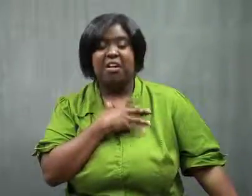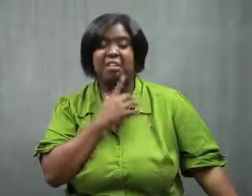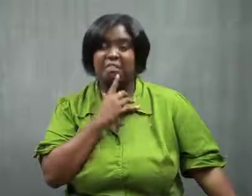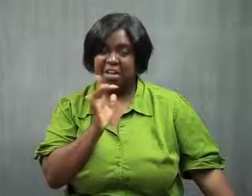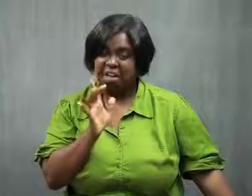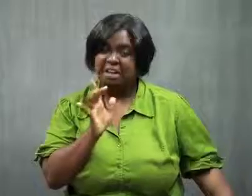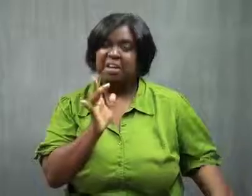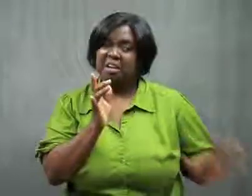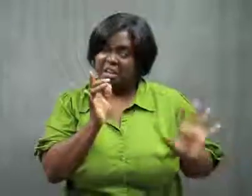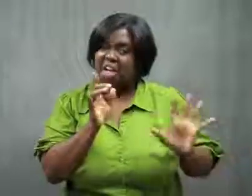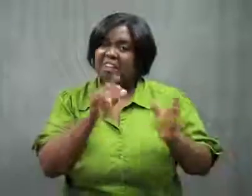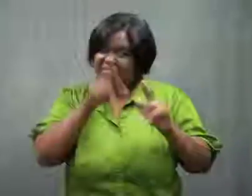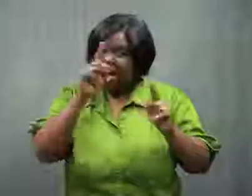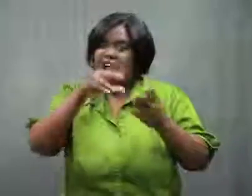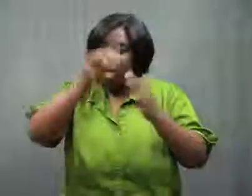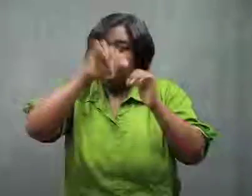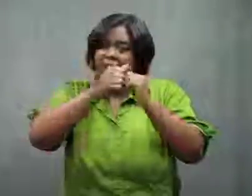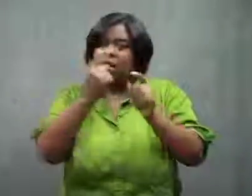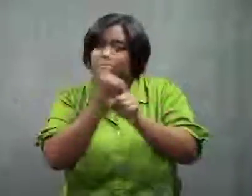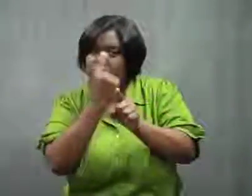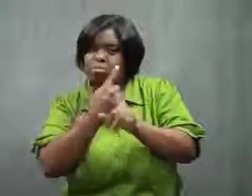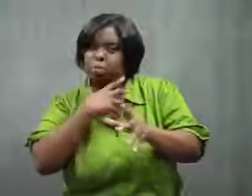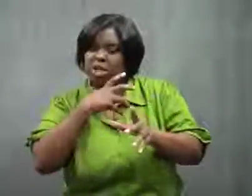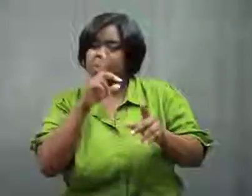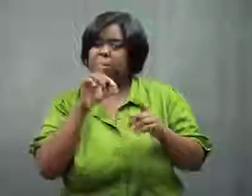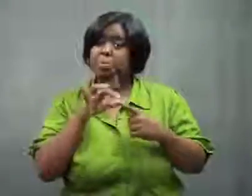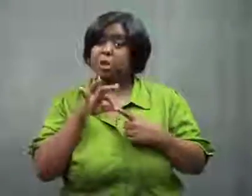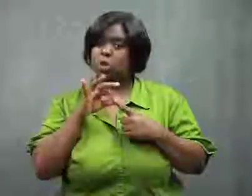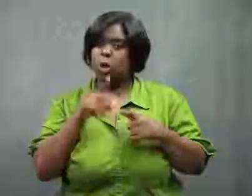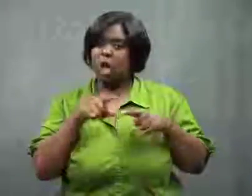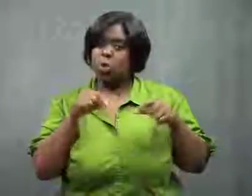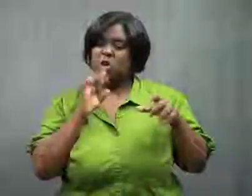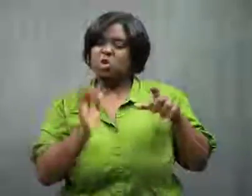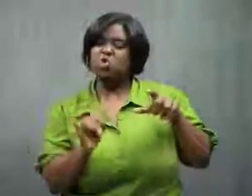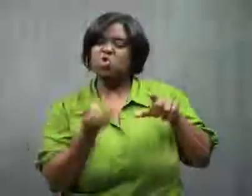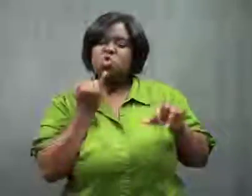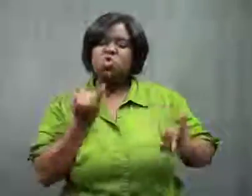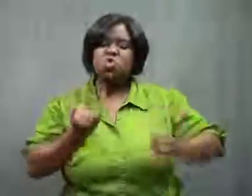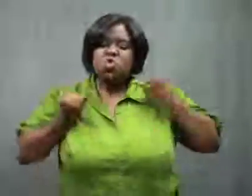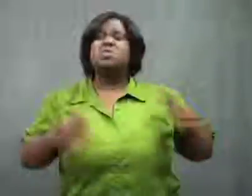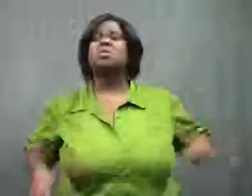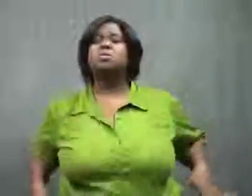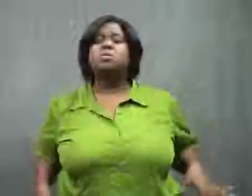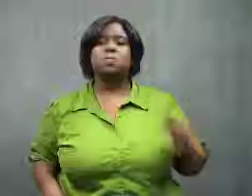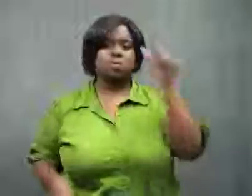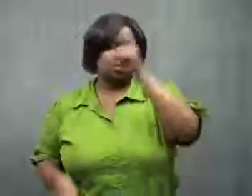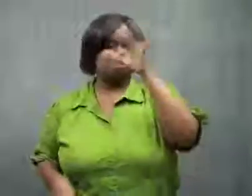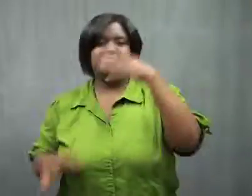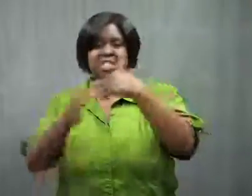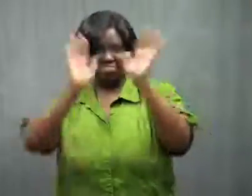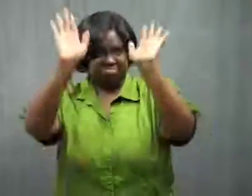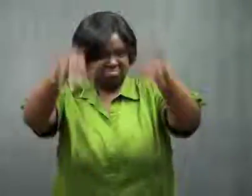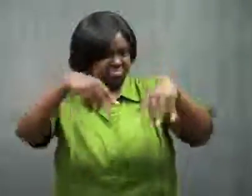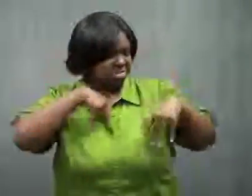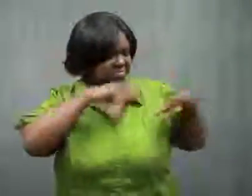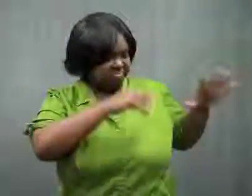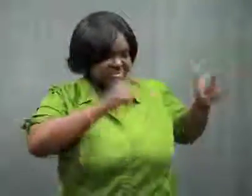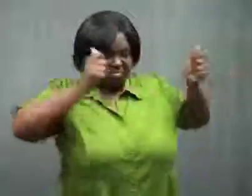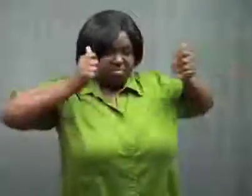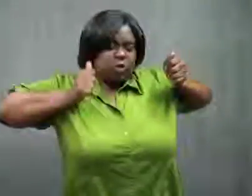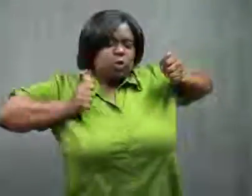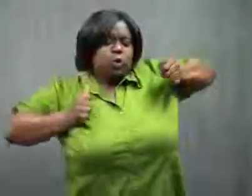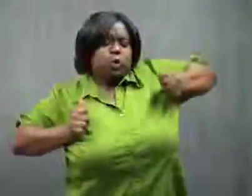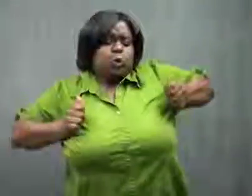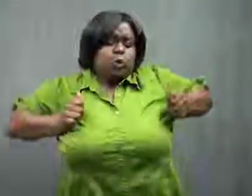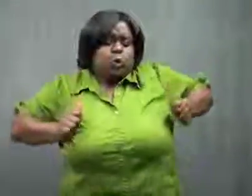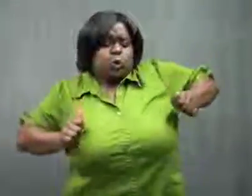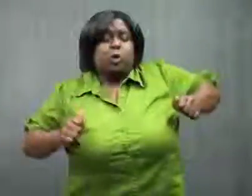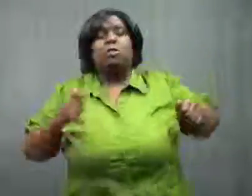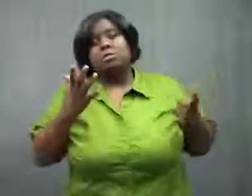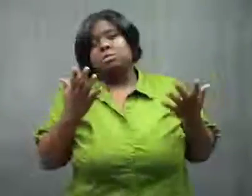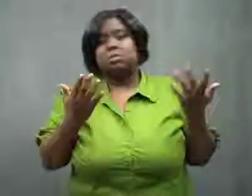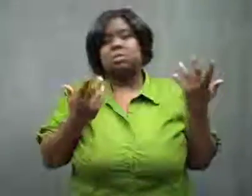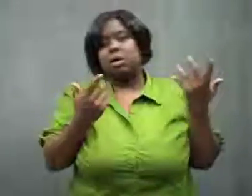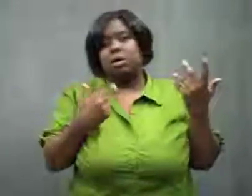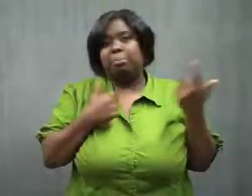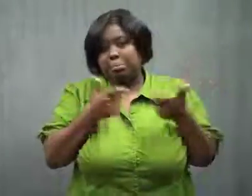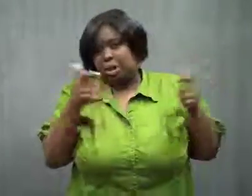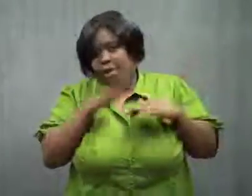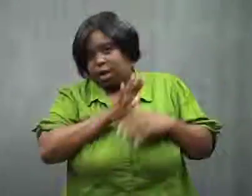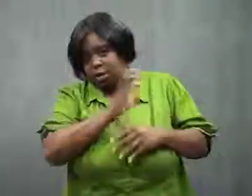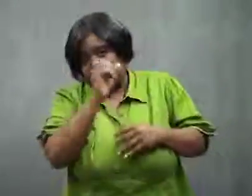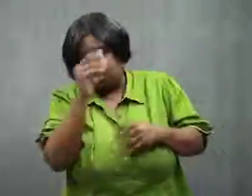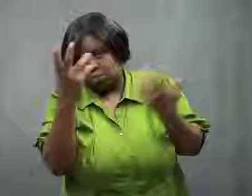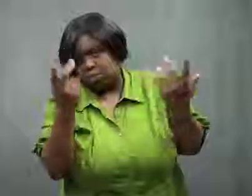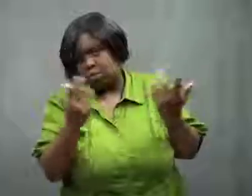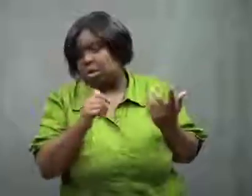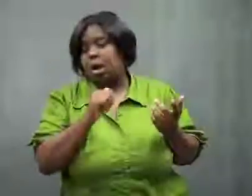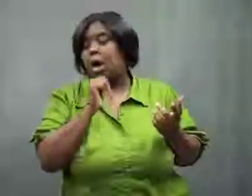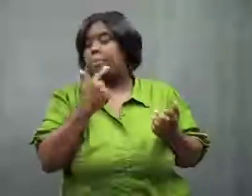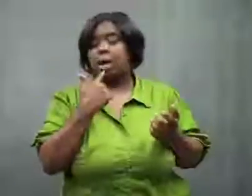I eventually learned how to breathe right, especially with that underwear digging into my butt!